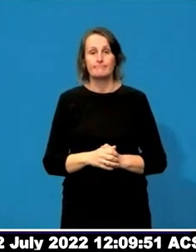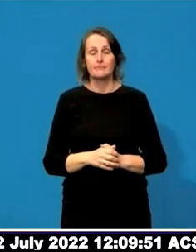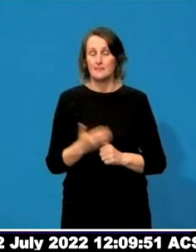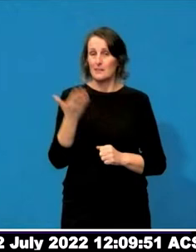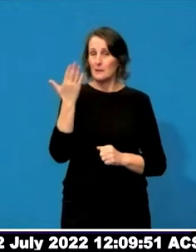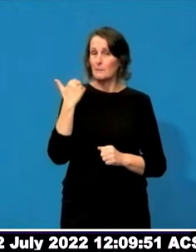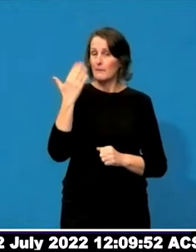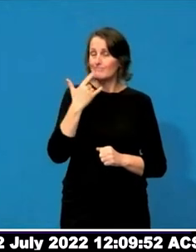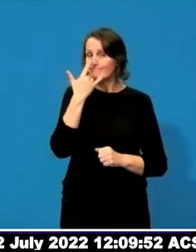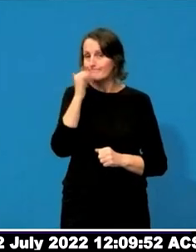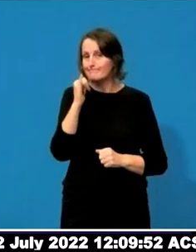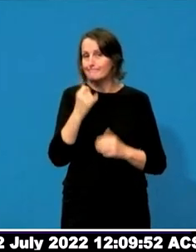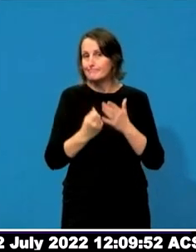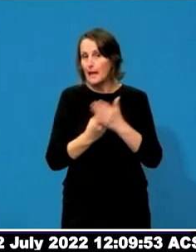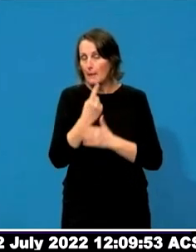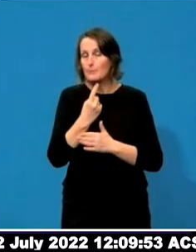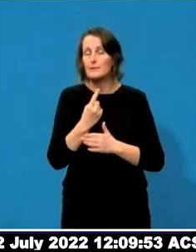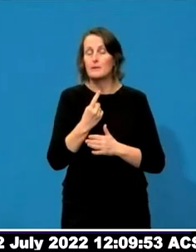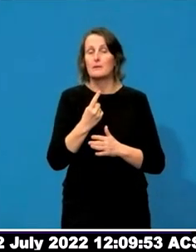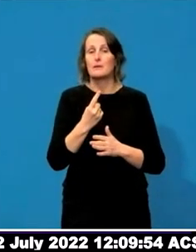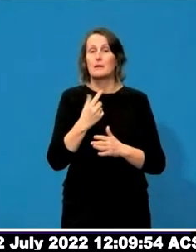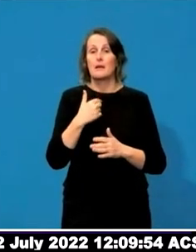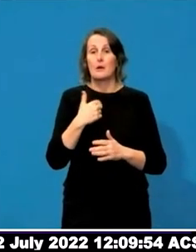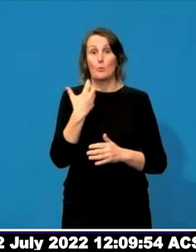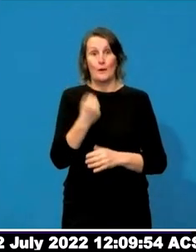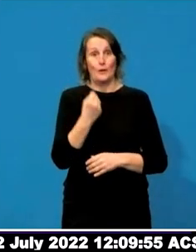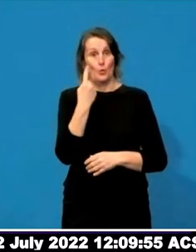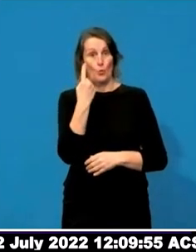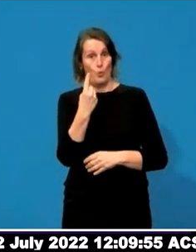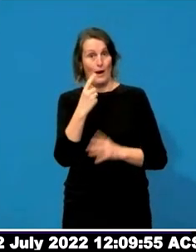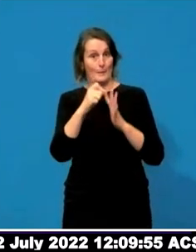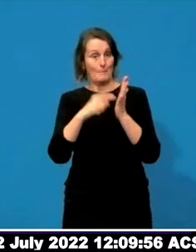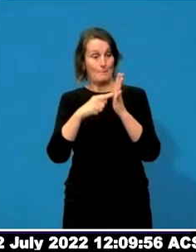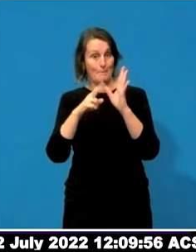where we've had a very, very well-funded package of support,